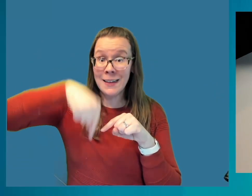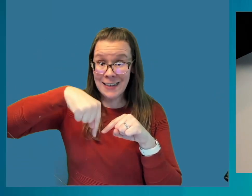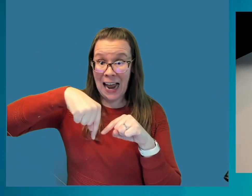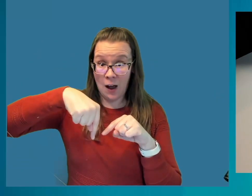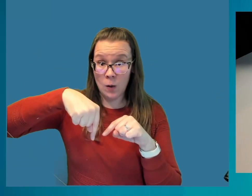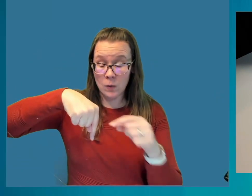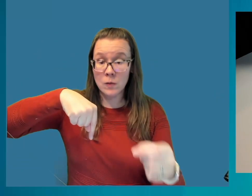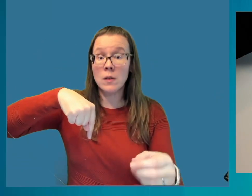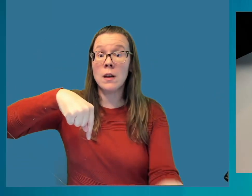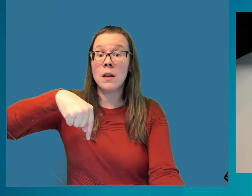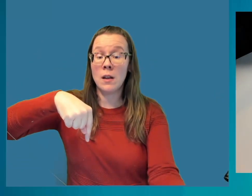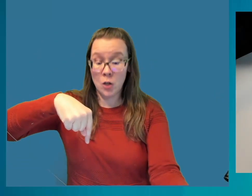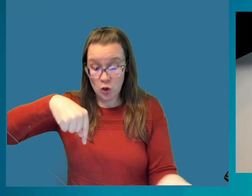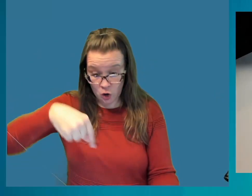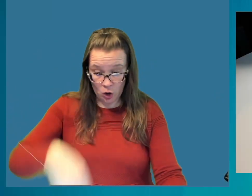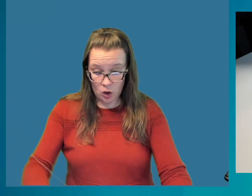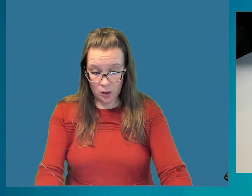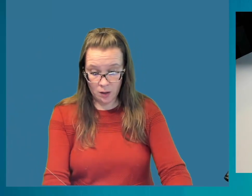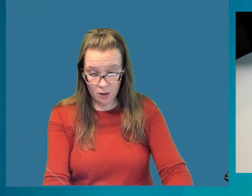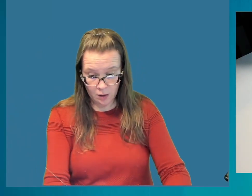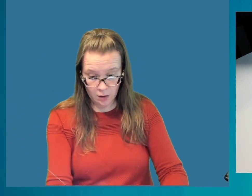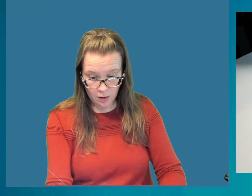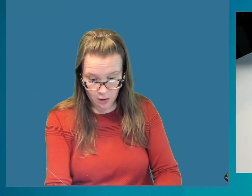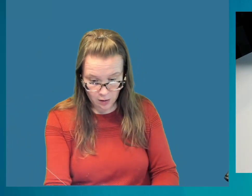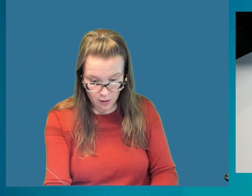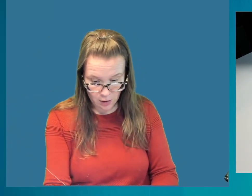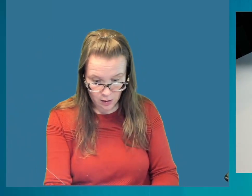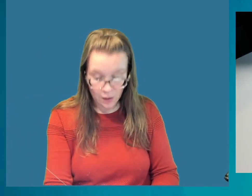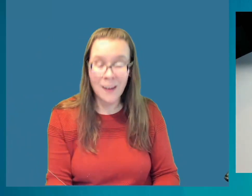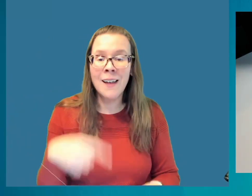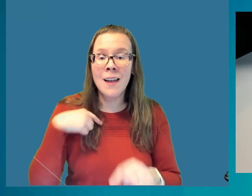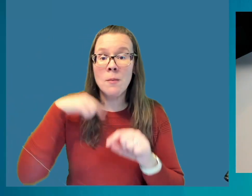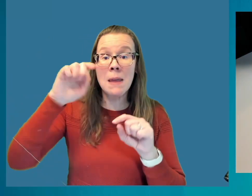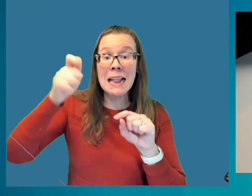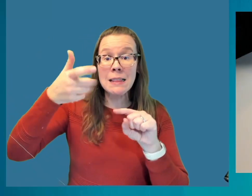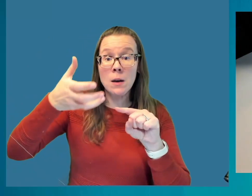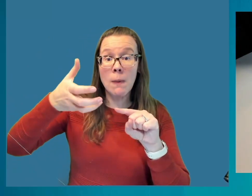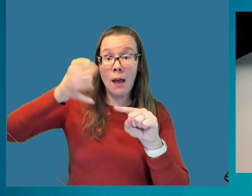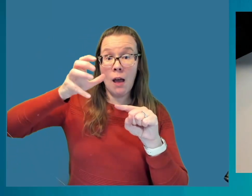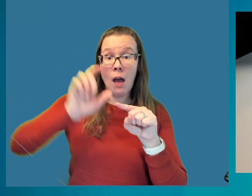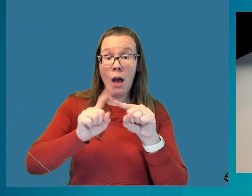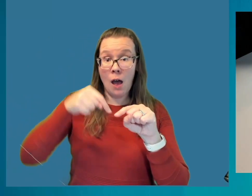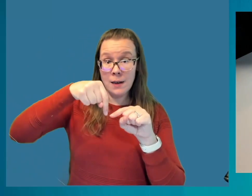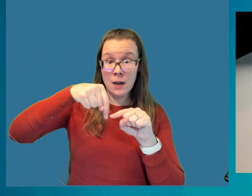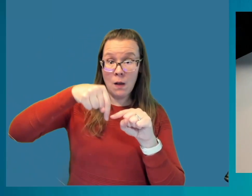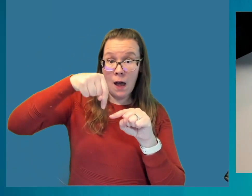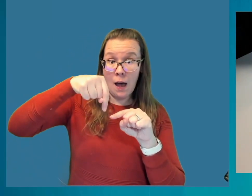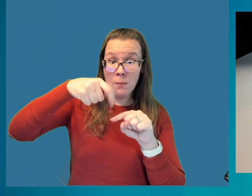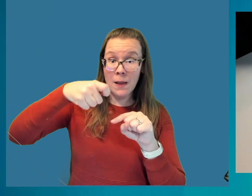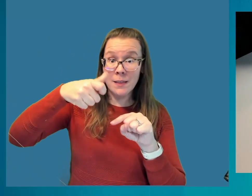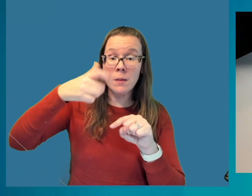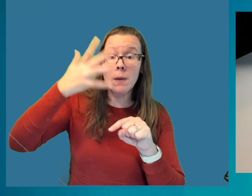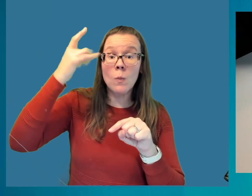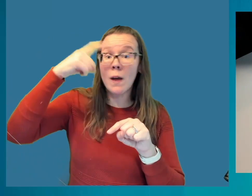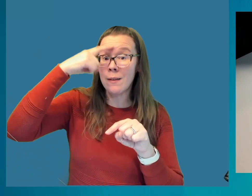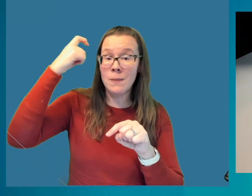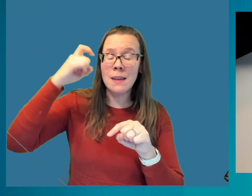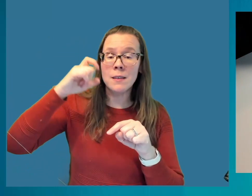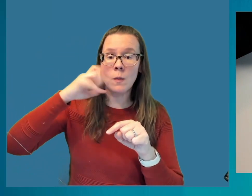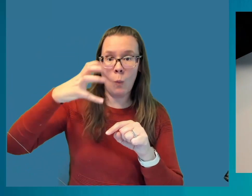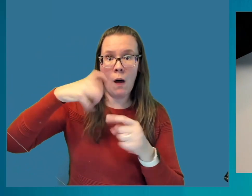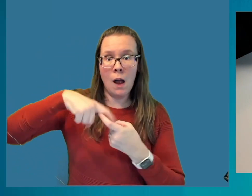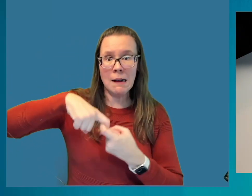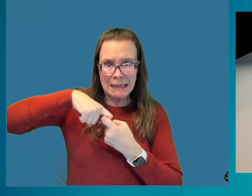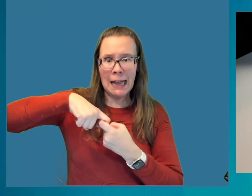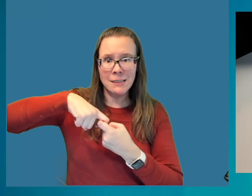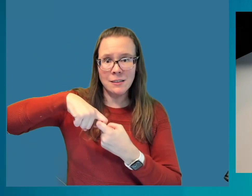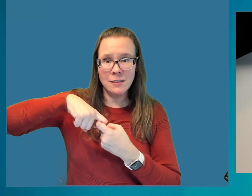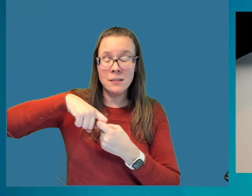occasionally, when I'm making a right angle turn, um, it will--it won't actually catch the the